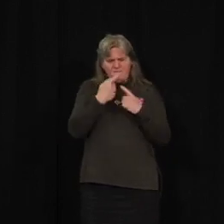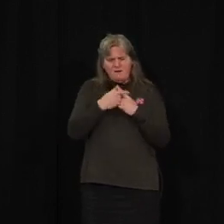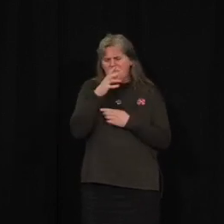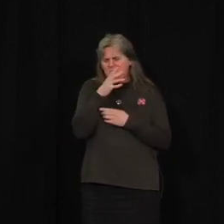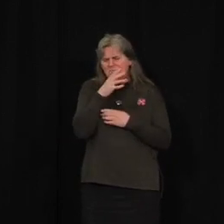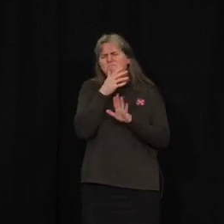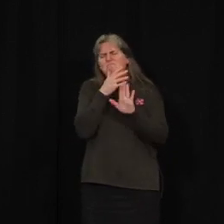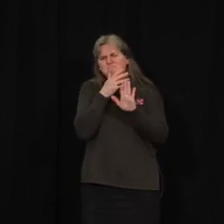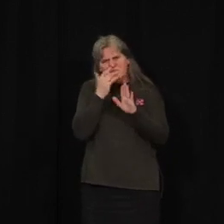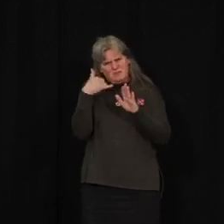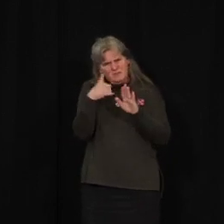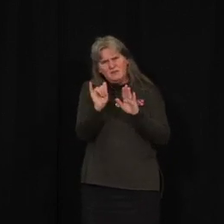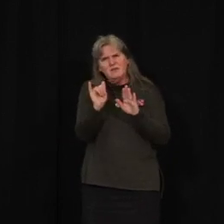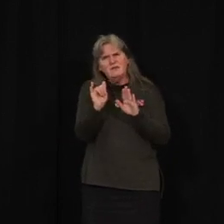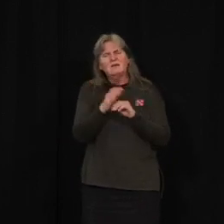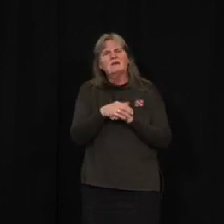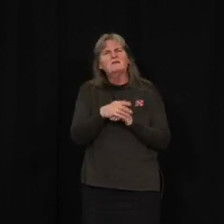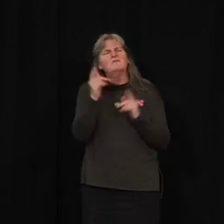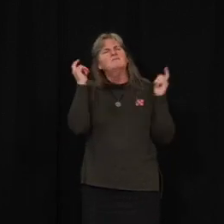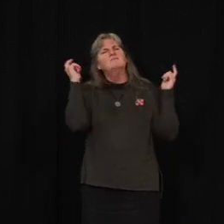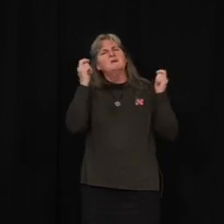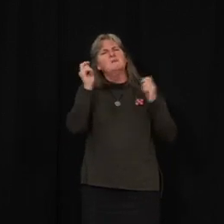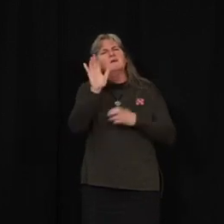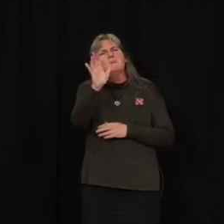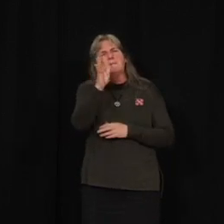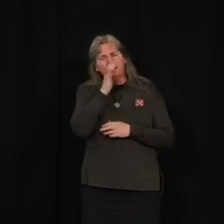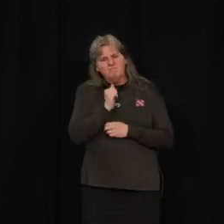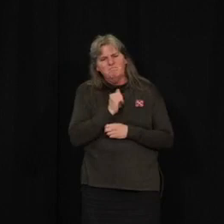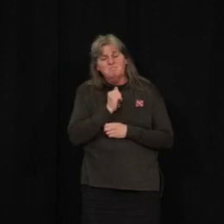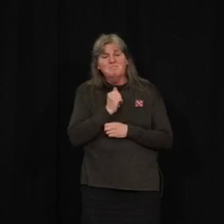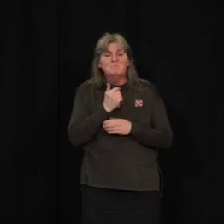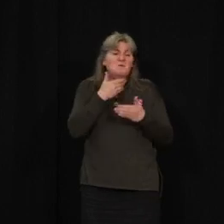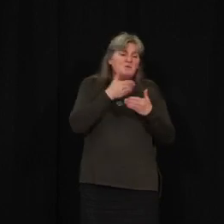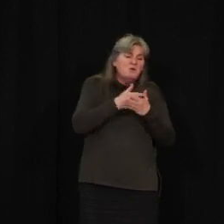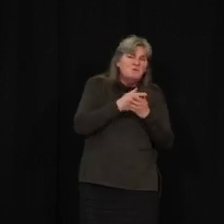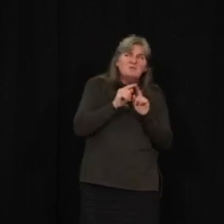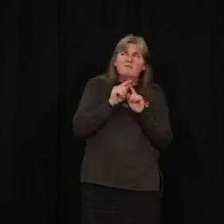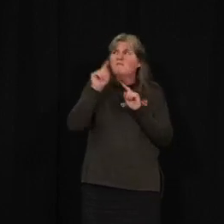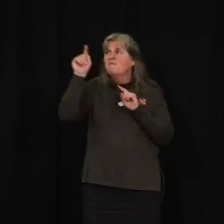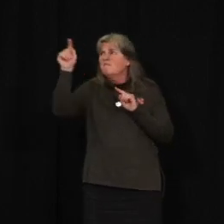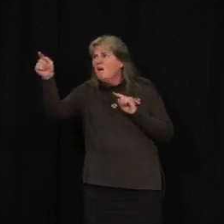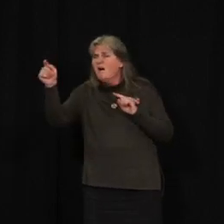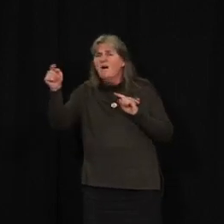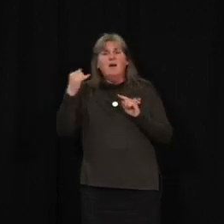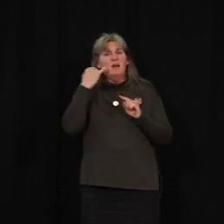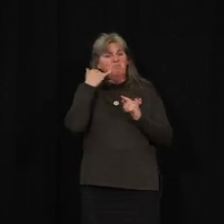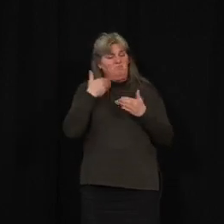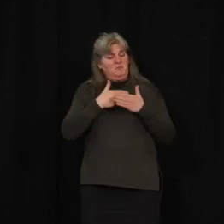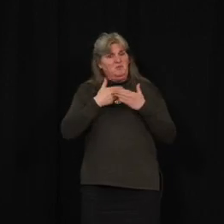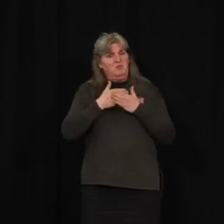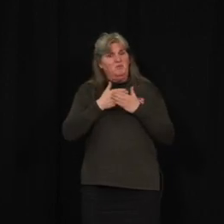or far away. If your mom is close and you can visit, take her for a walk in te sunshine.